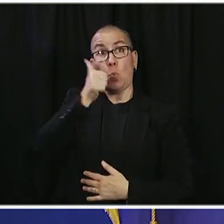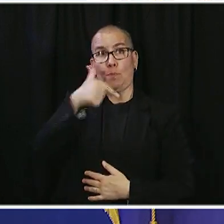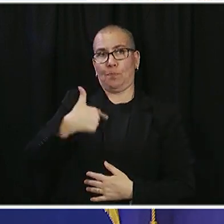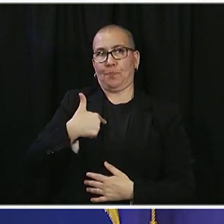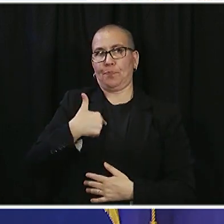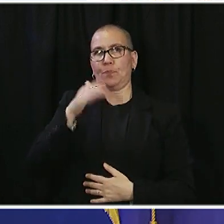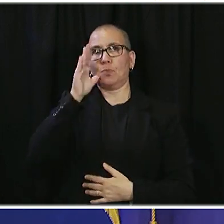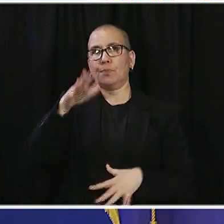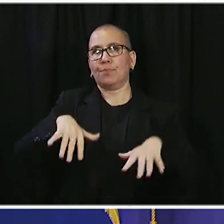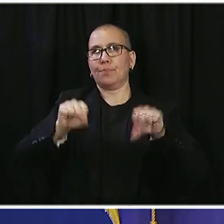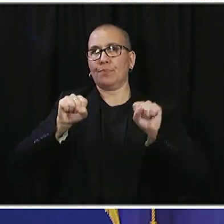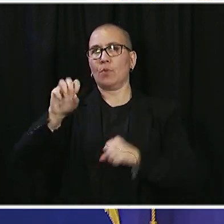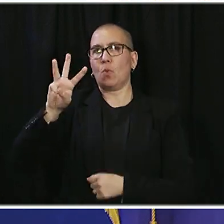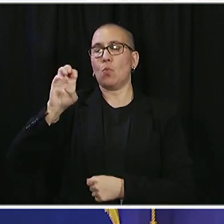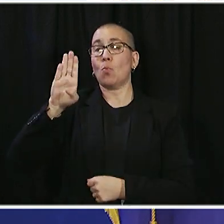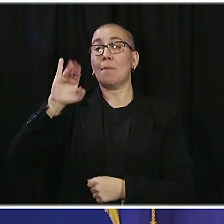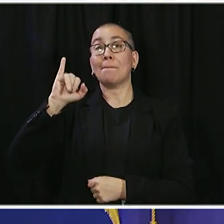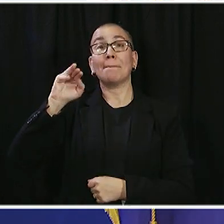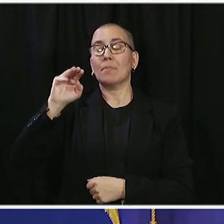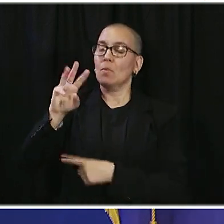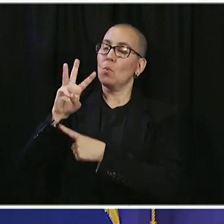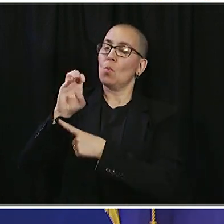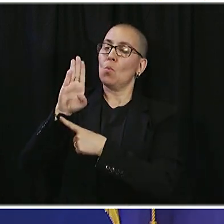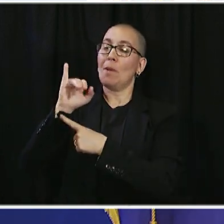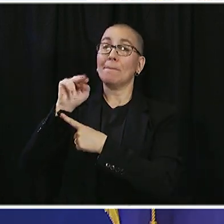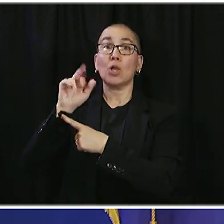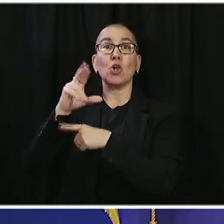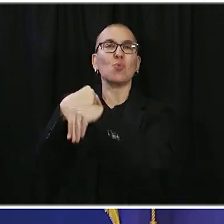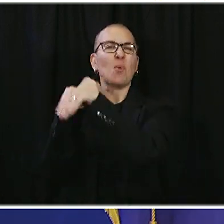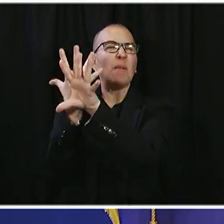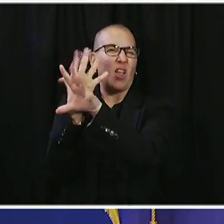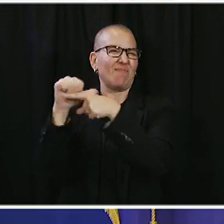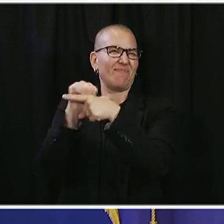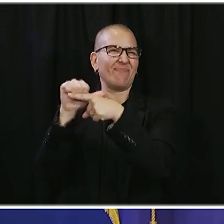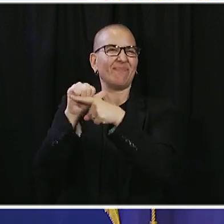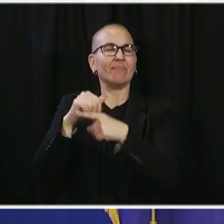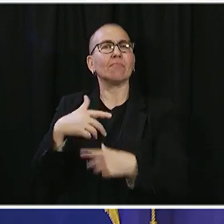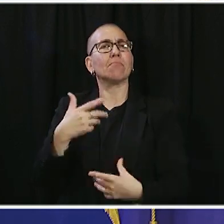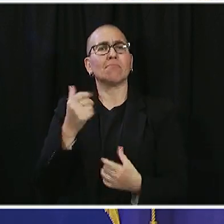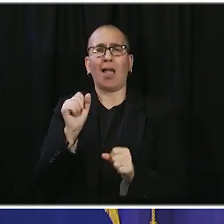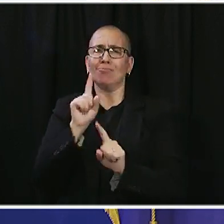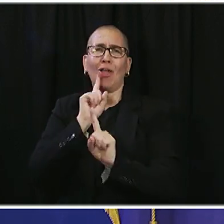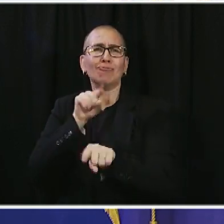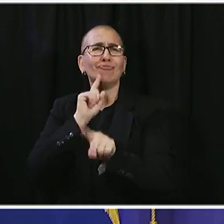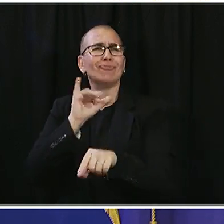FURTHER GUIDANCE AND ANSWER QUESTIONS ON THAT, WE'LL DO A LOT MORE OF THAT IN THE COMING WEEK AND A HALF.